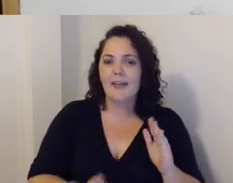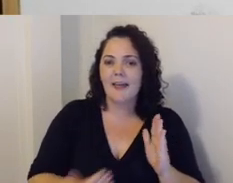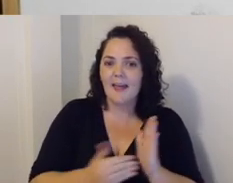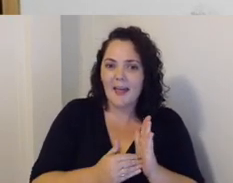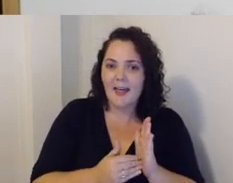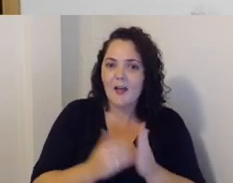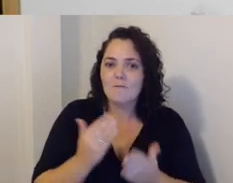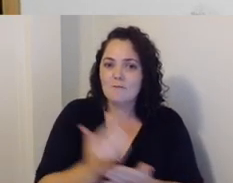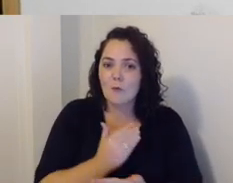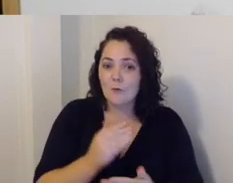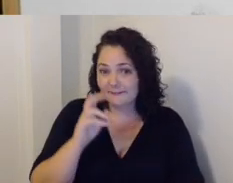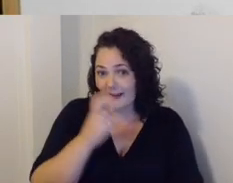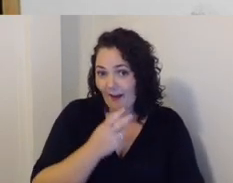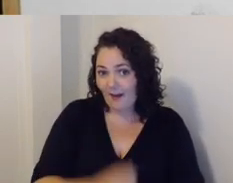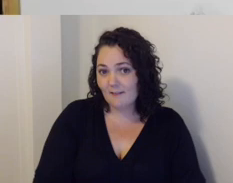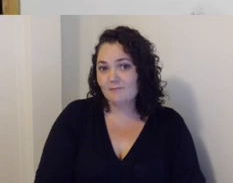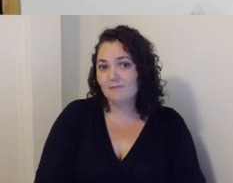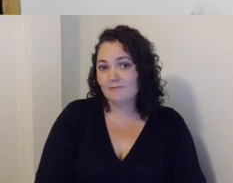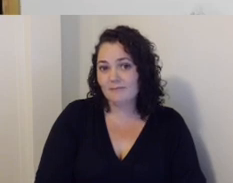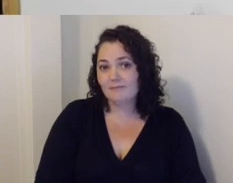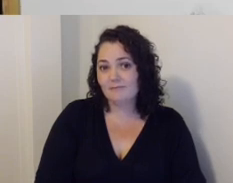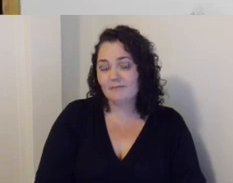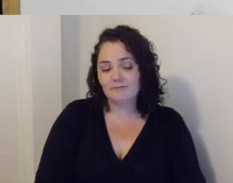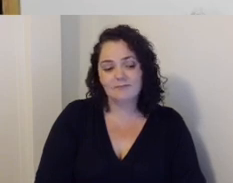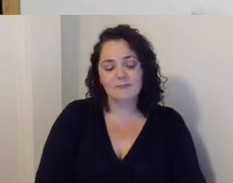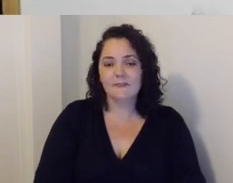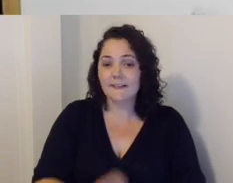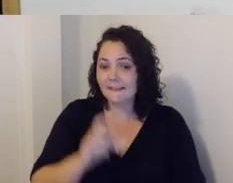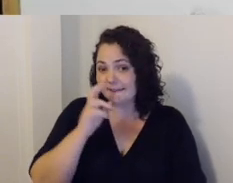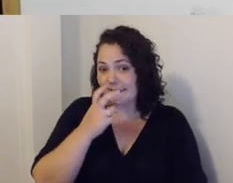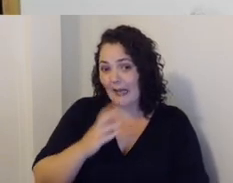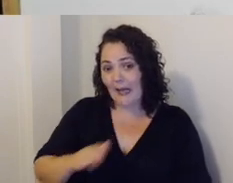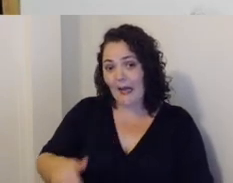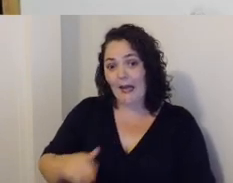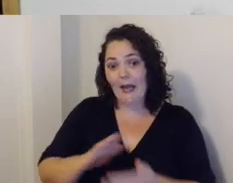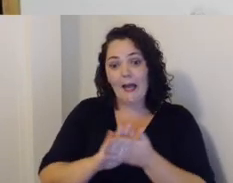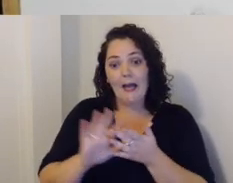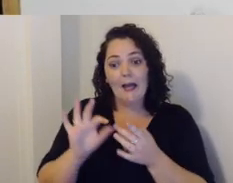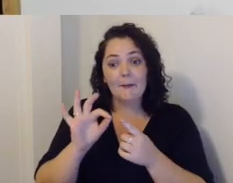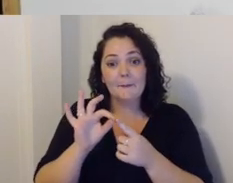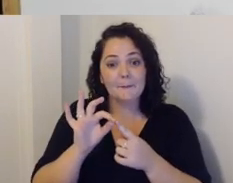of the dark, where I start to see the darks so more dark there in the hip and coming up into the knee